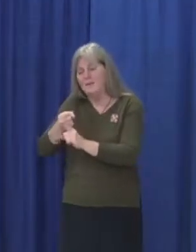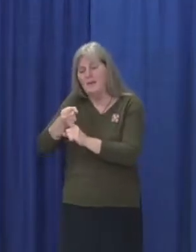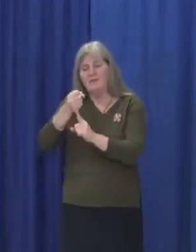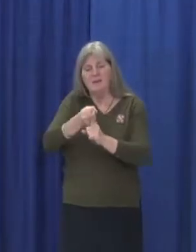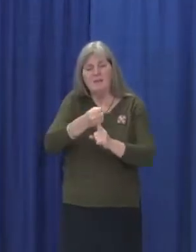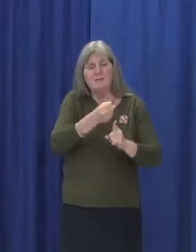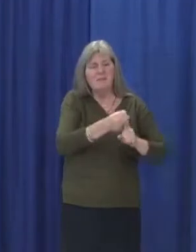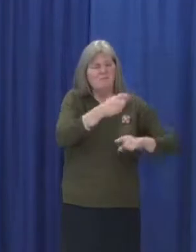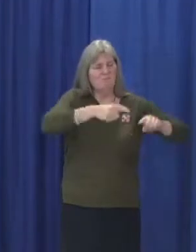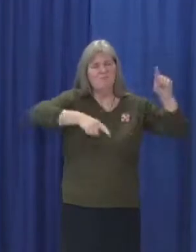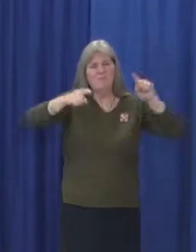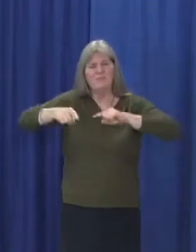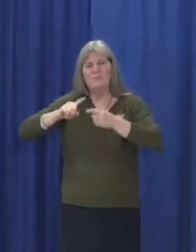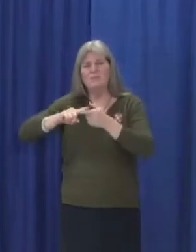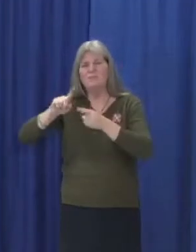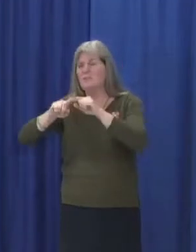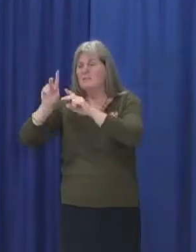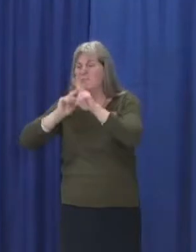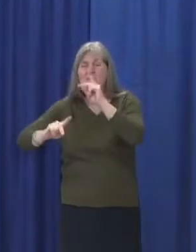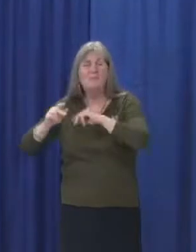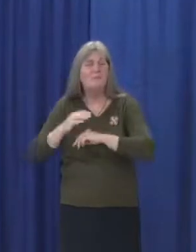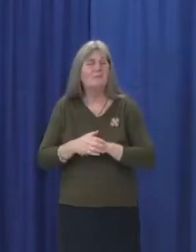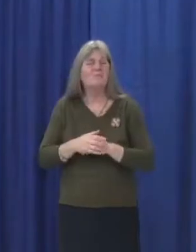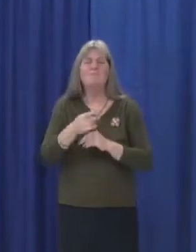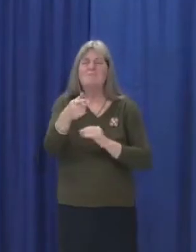impacts well certain factors